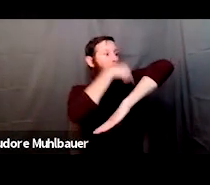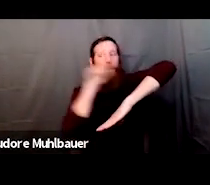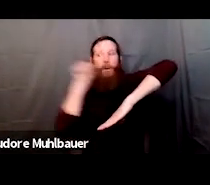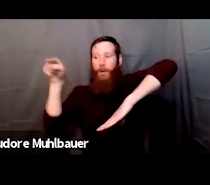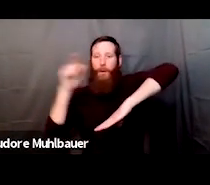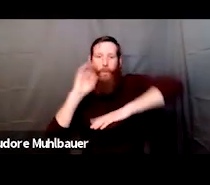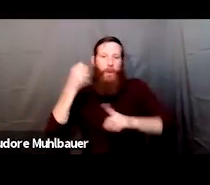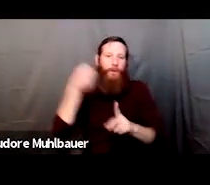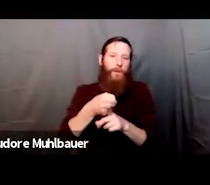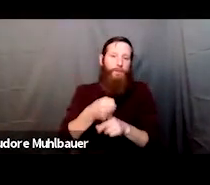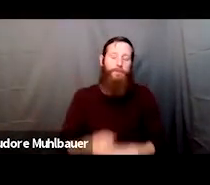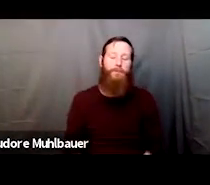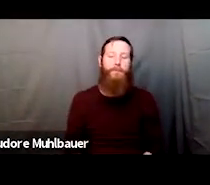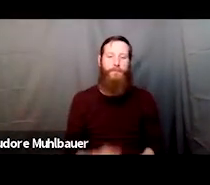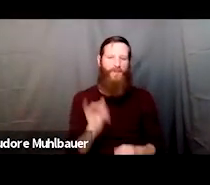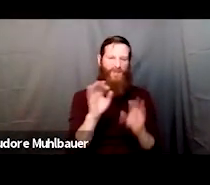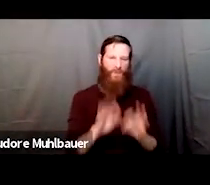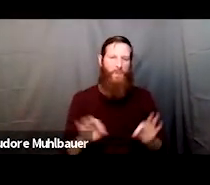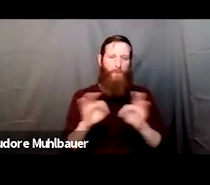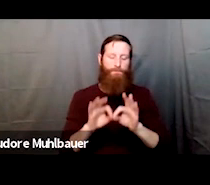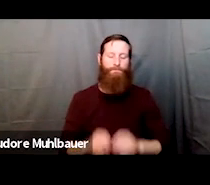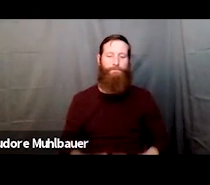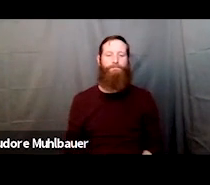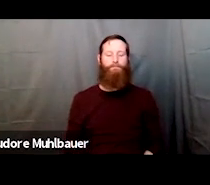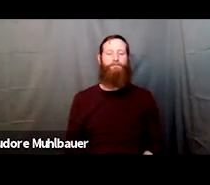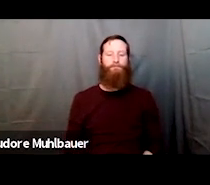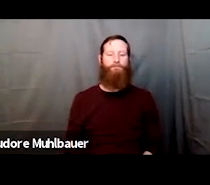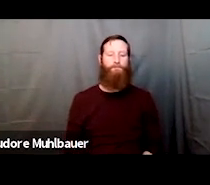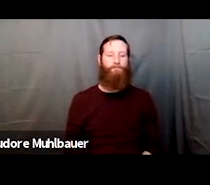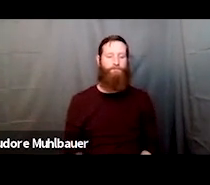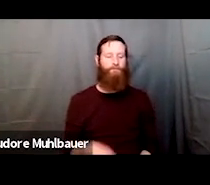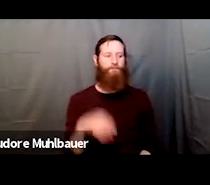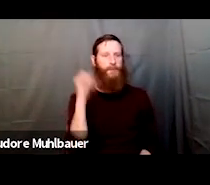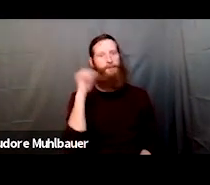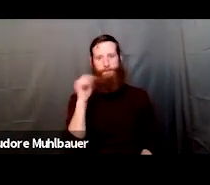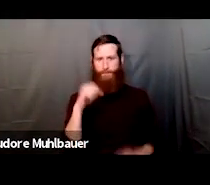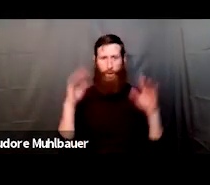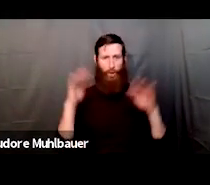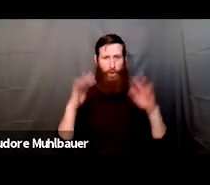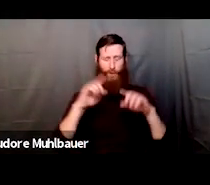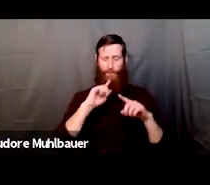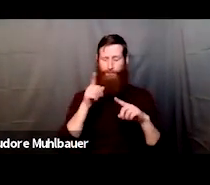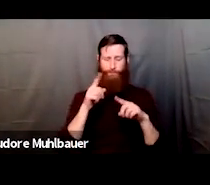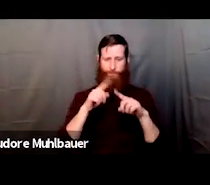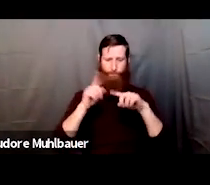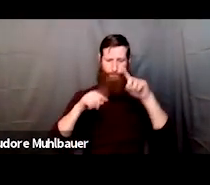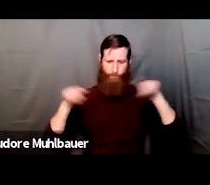Thanks Robin